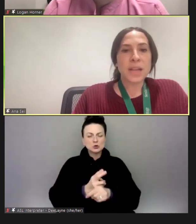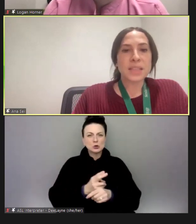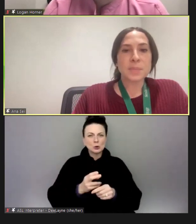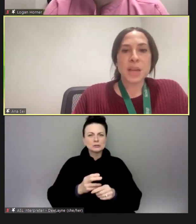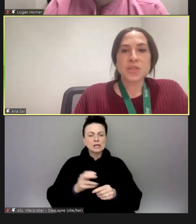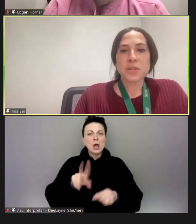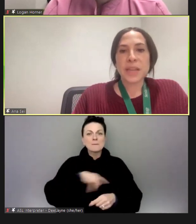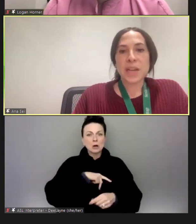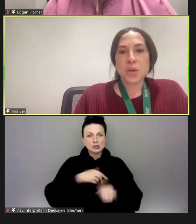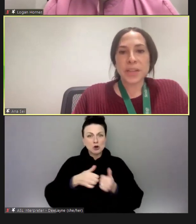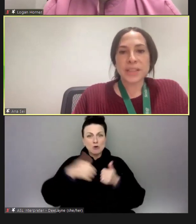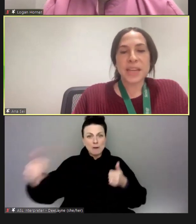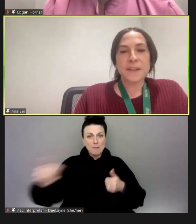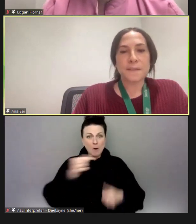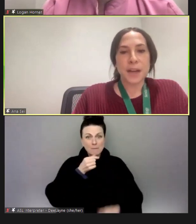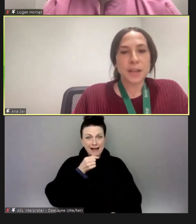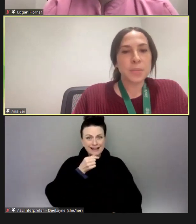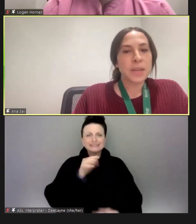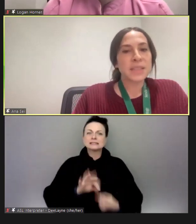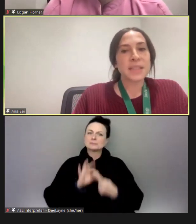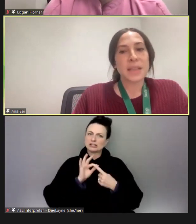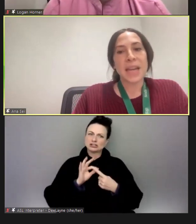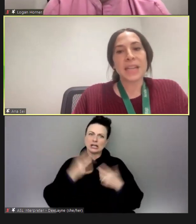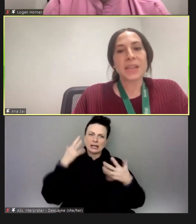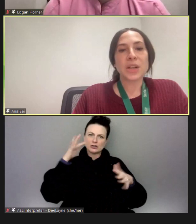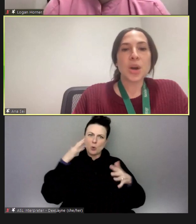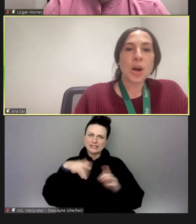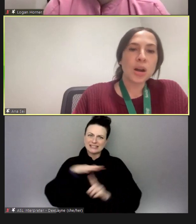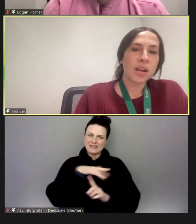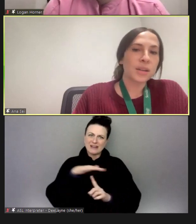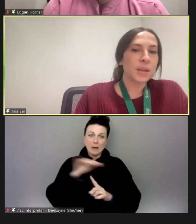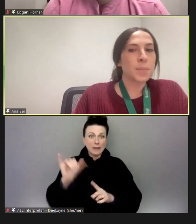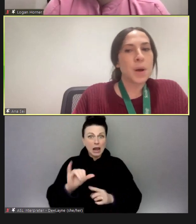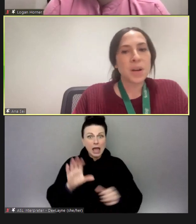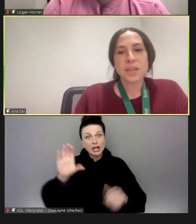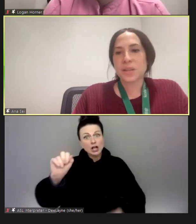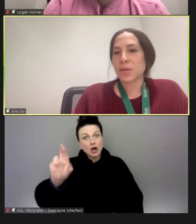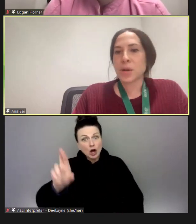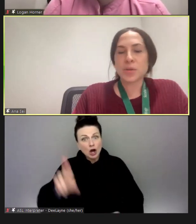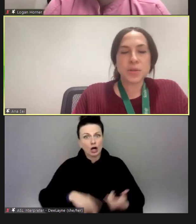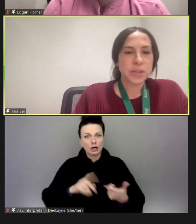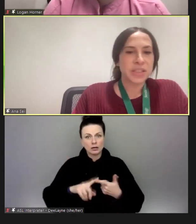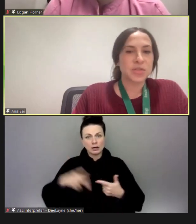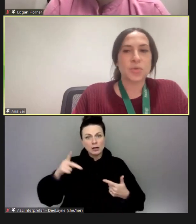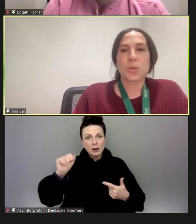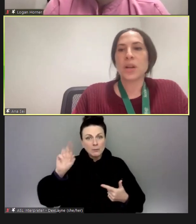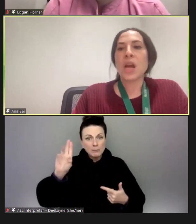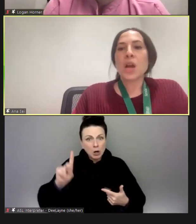especially in noisy environments like